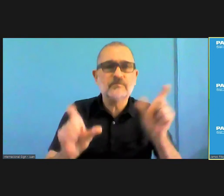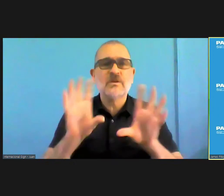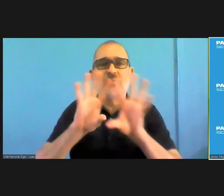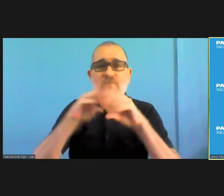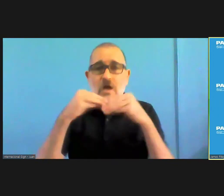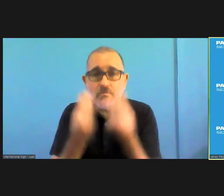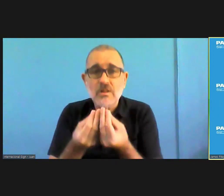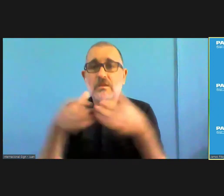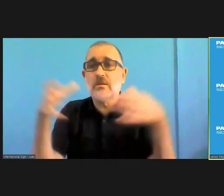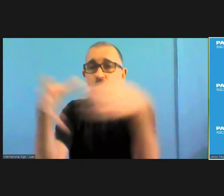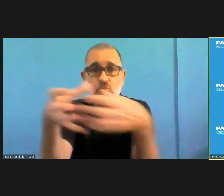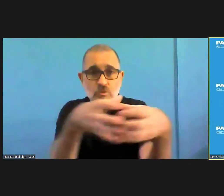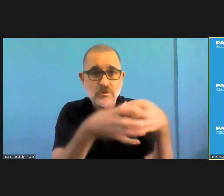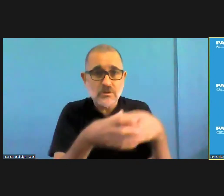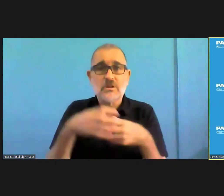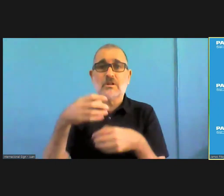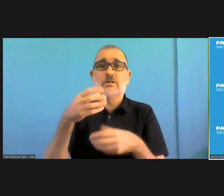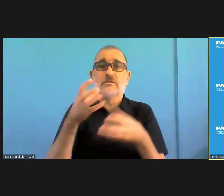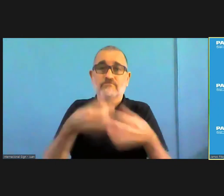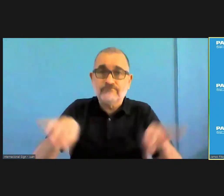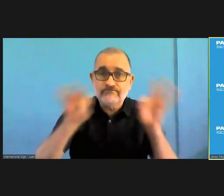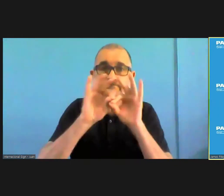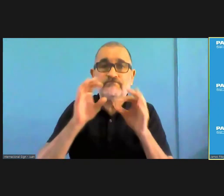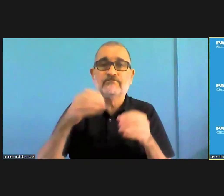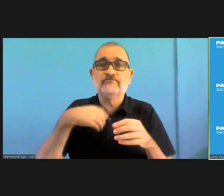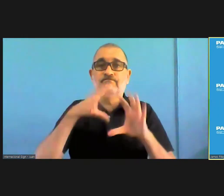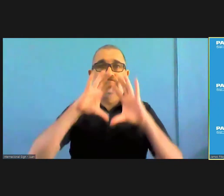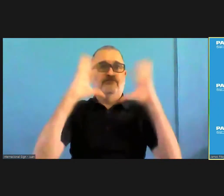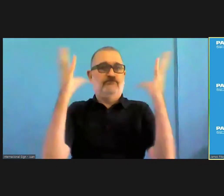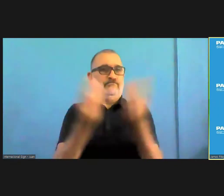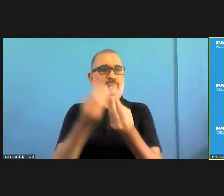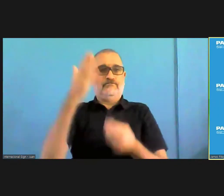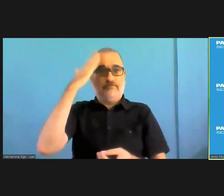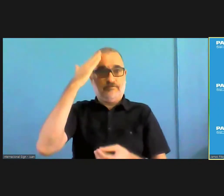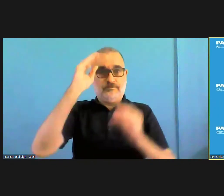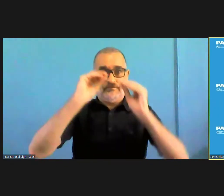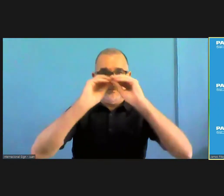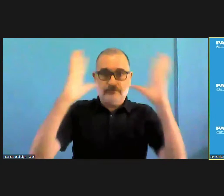within the communities. And it really builds on the continuum of care, from health promotion to